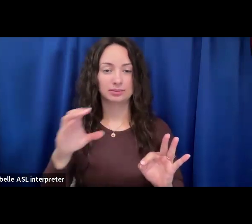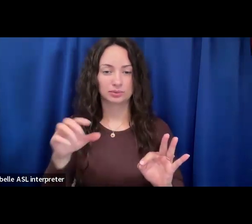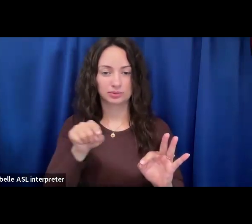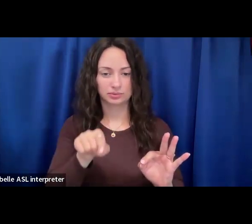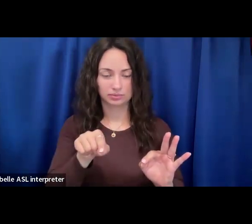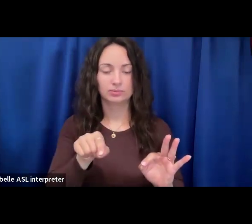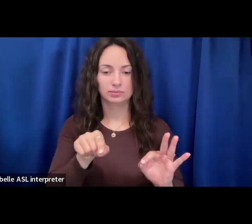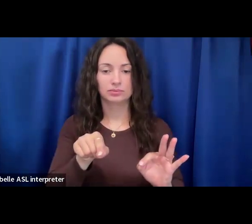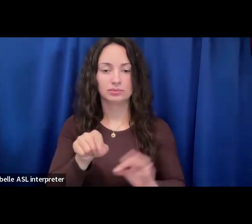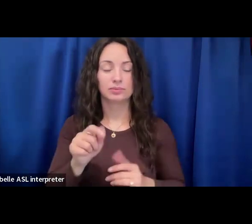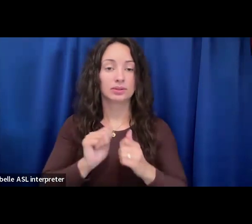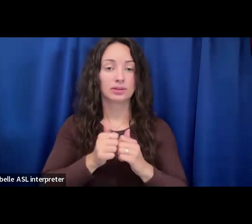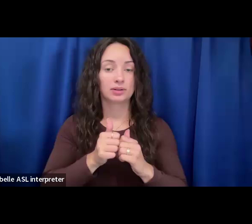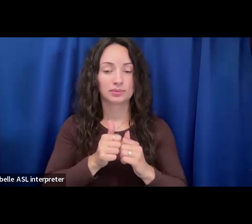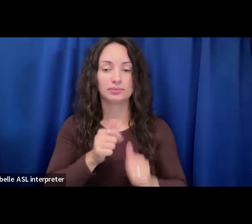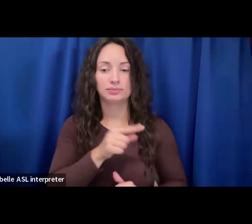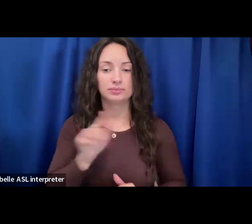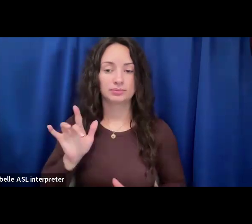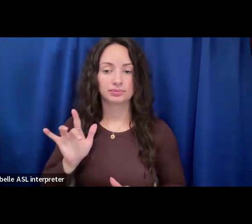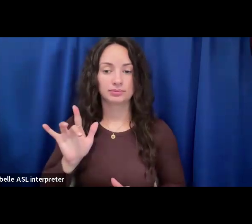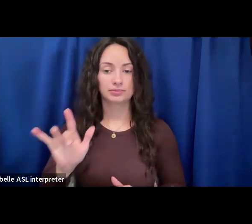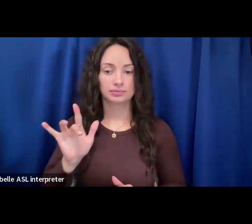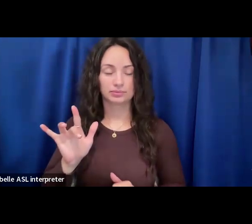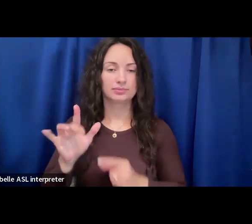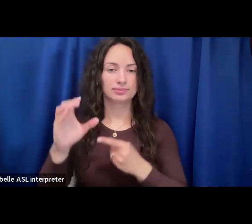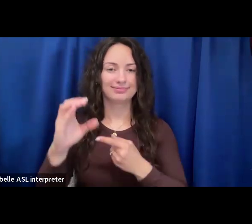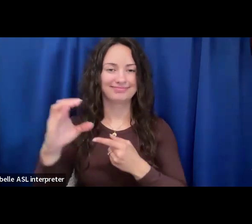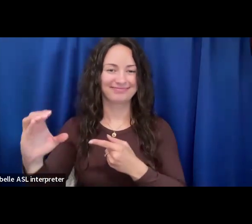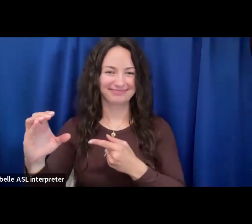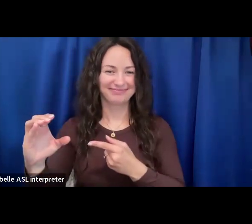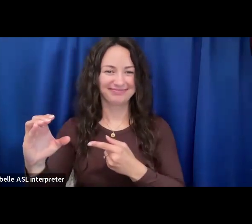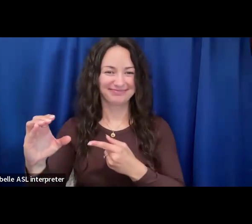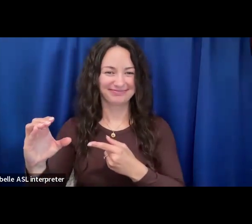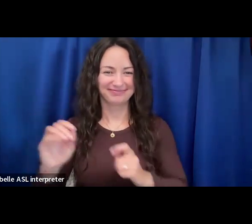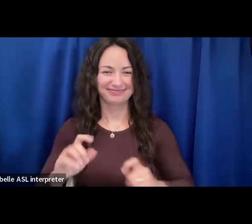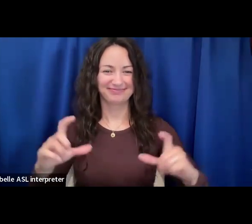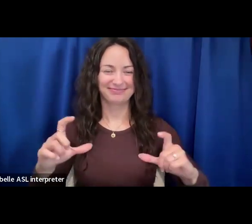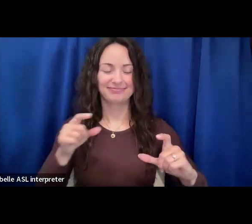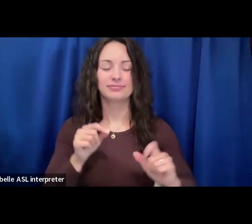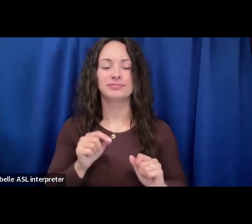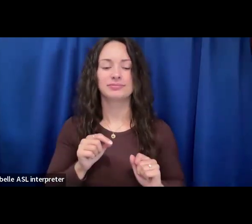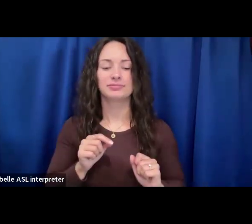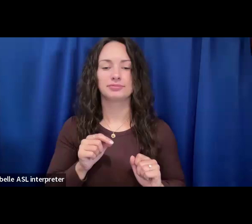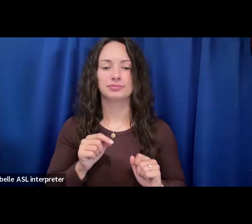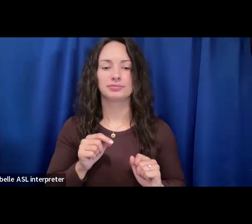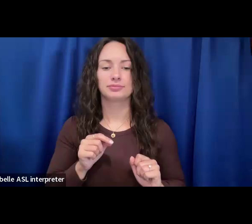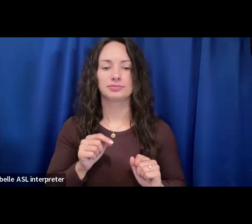by clicking on the CC button and then you select show captions, and you will be able to see that